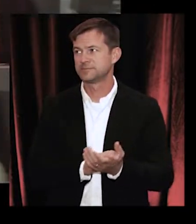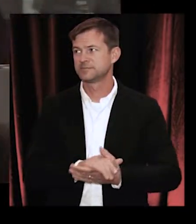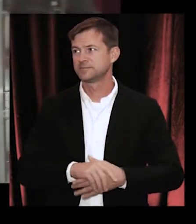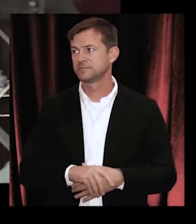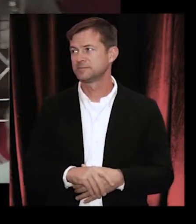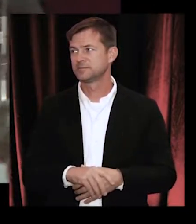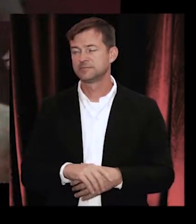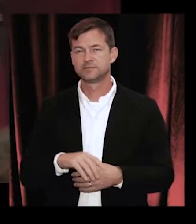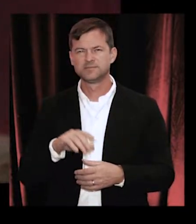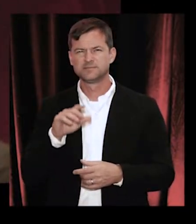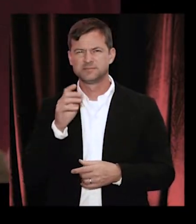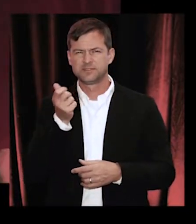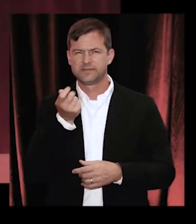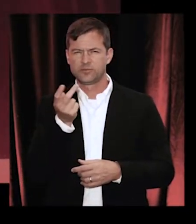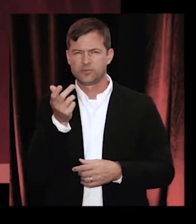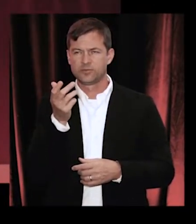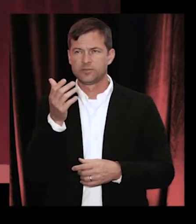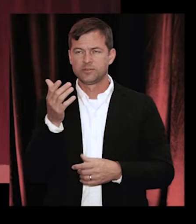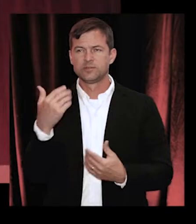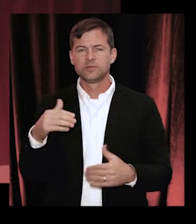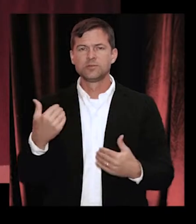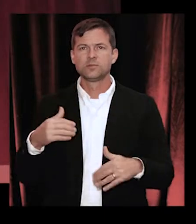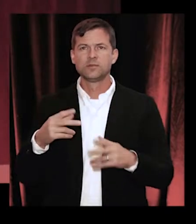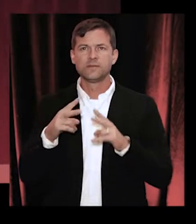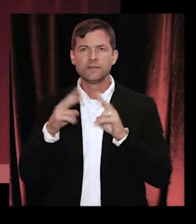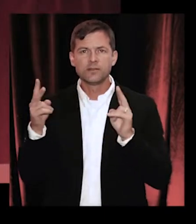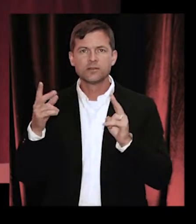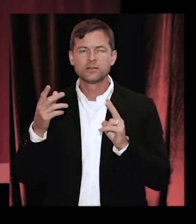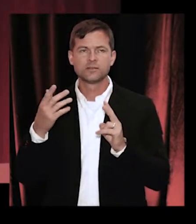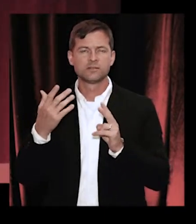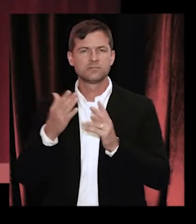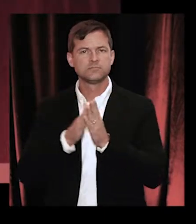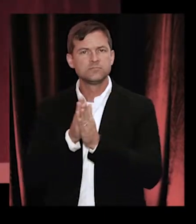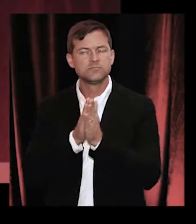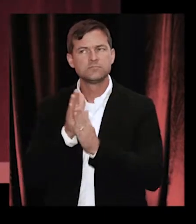I've got a couple of very dedicated ADRS board members here today.